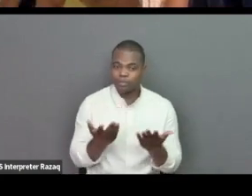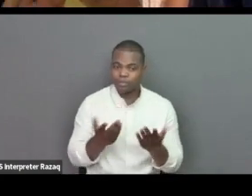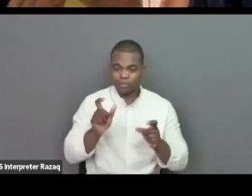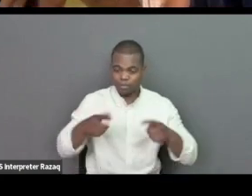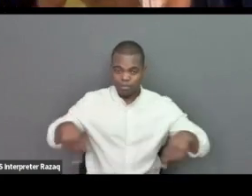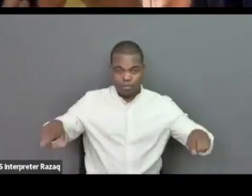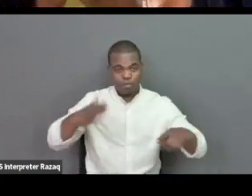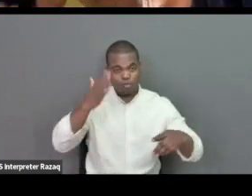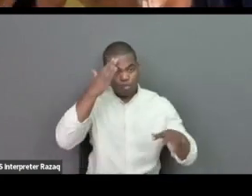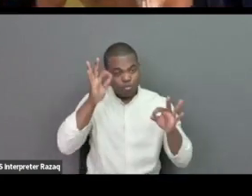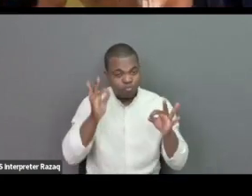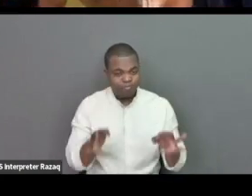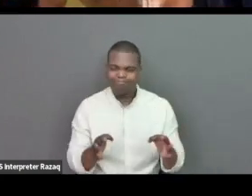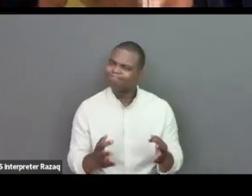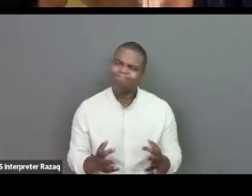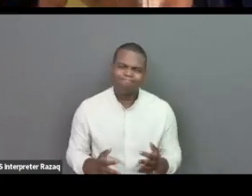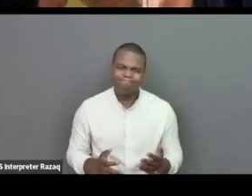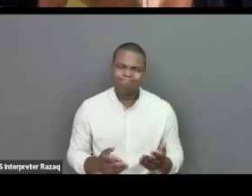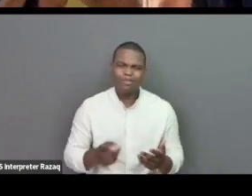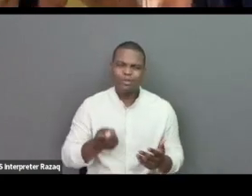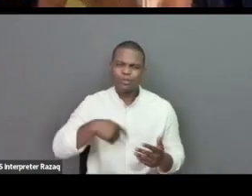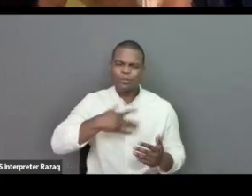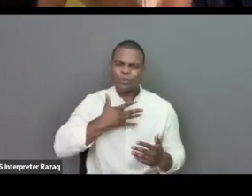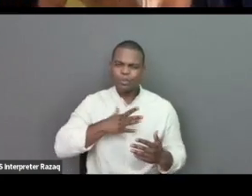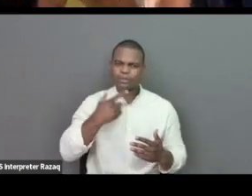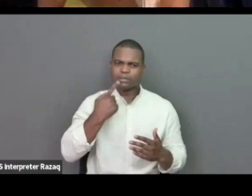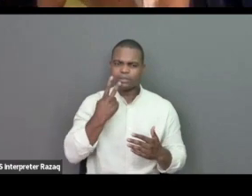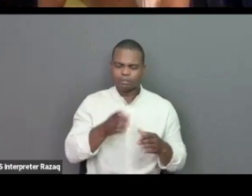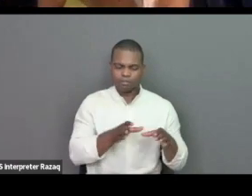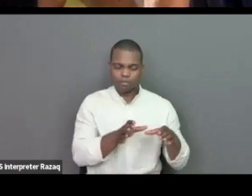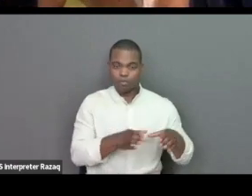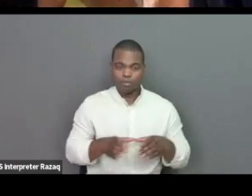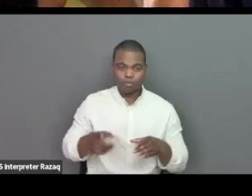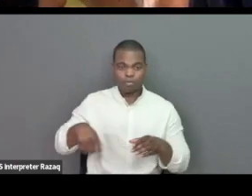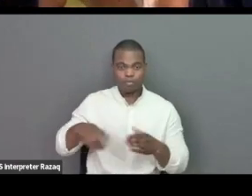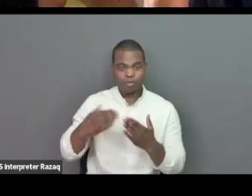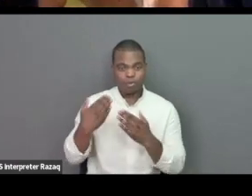ask the users, we still get very low